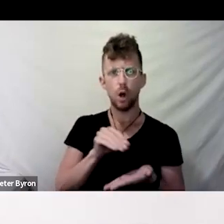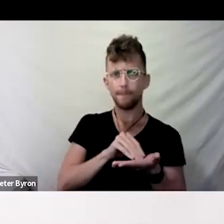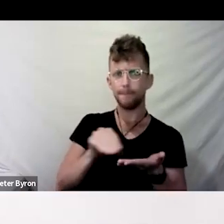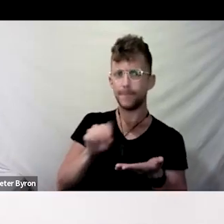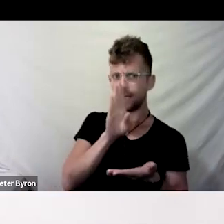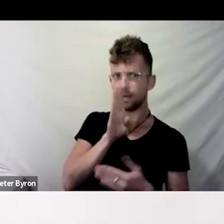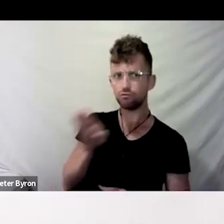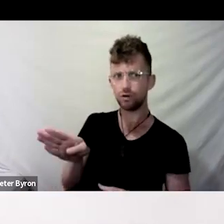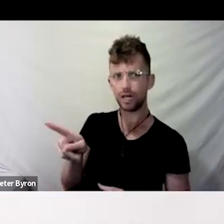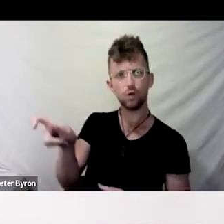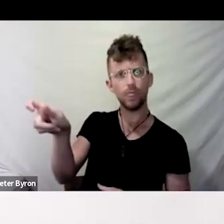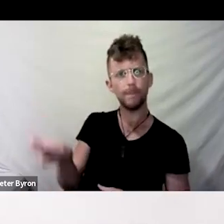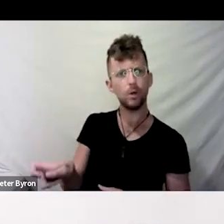like other support service funding?